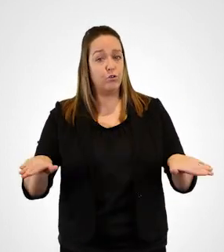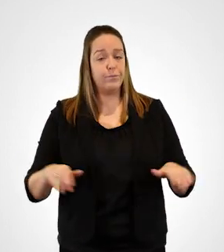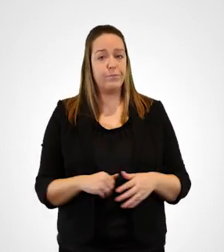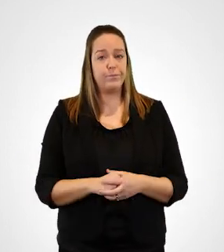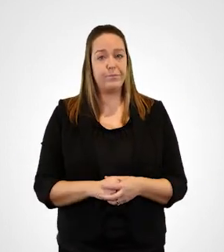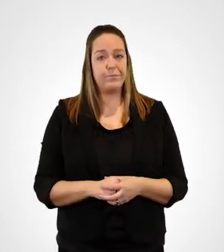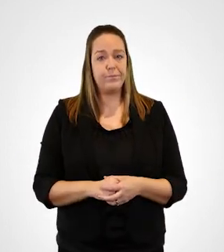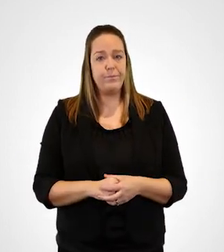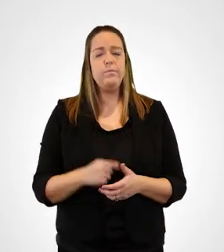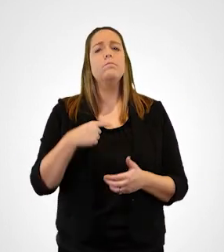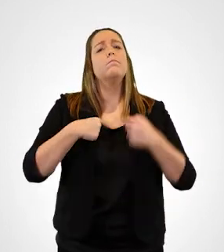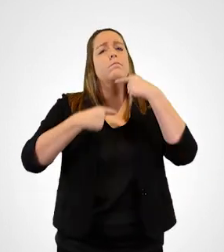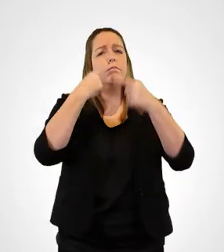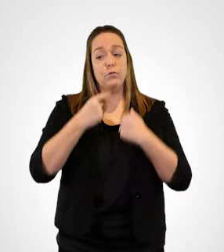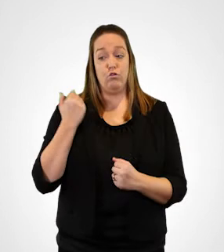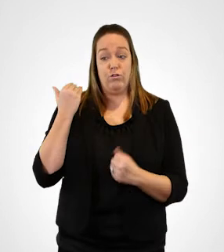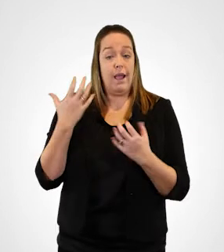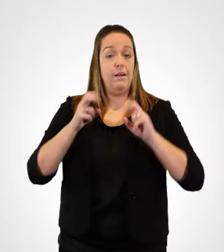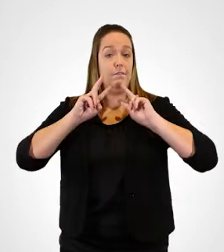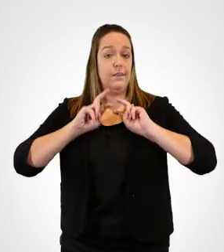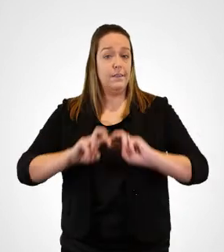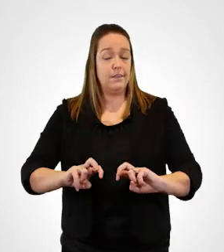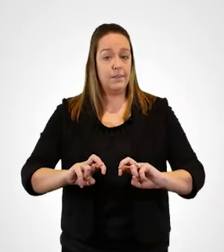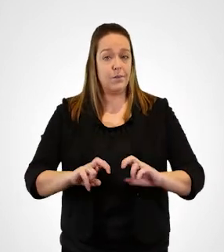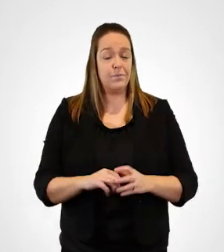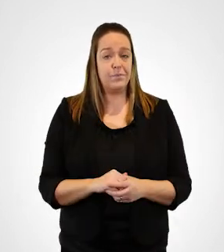I want to tell you about a very recent study that we've been doing